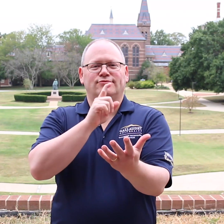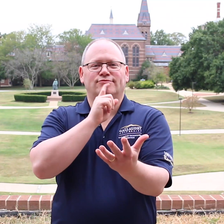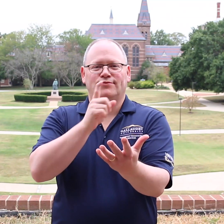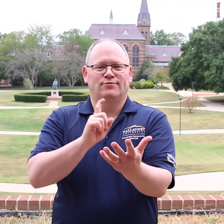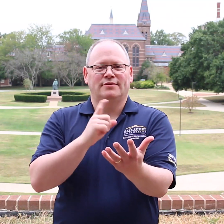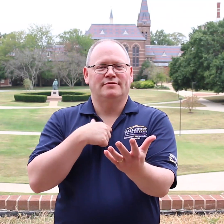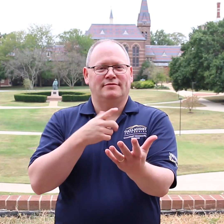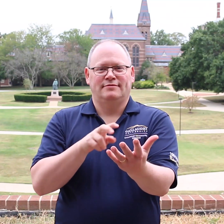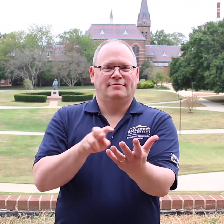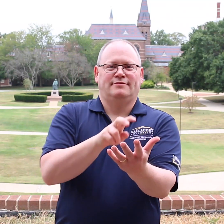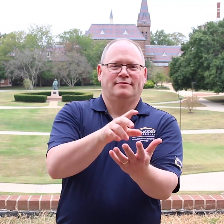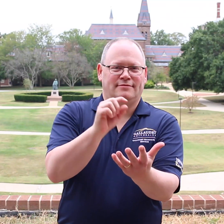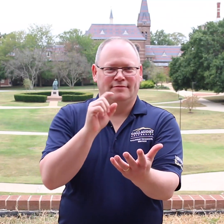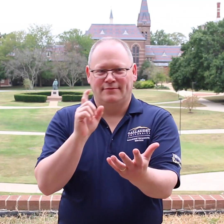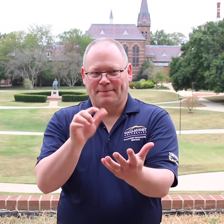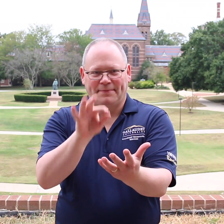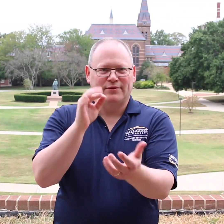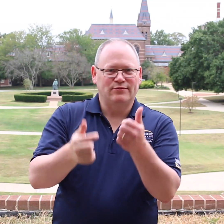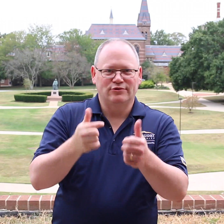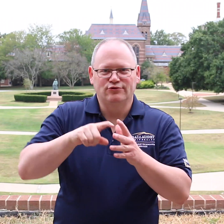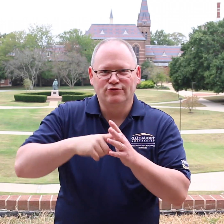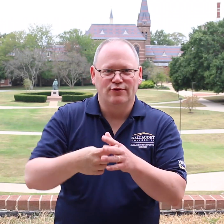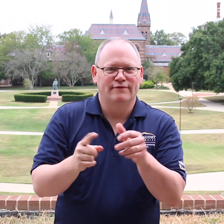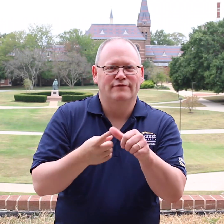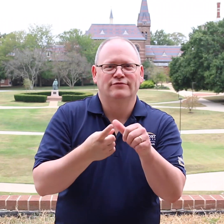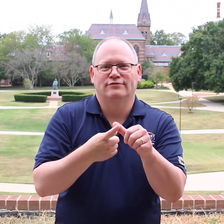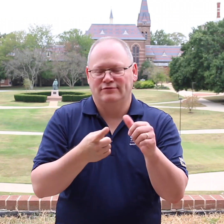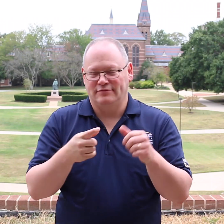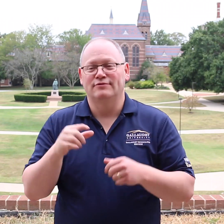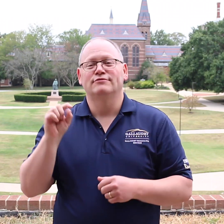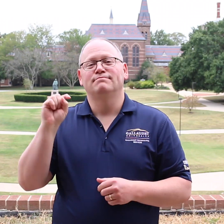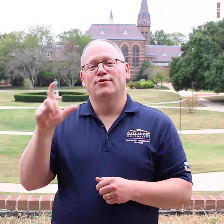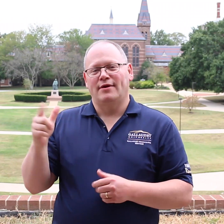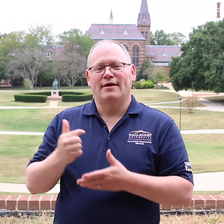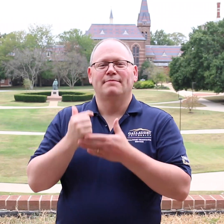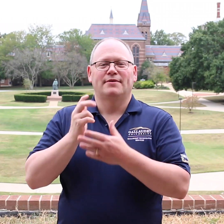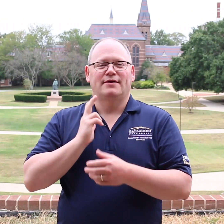And it's hard to navigate and really not sure where to go and which one to start with first.